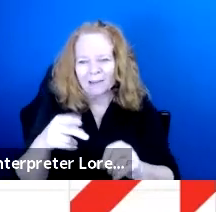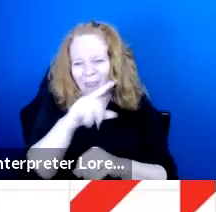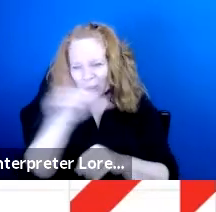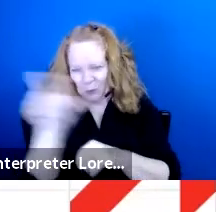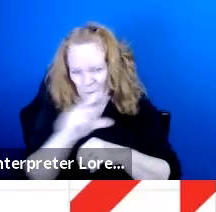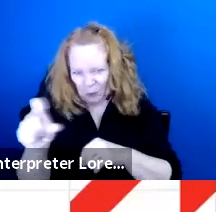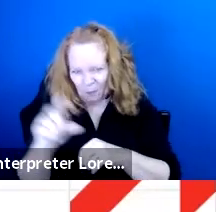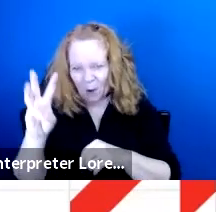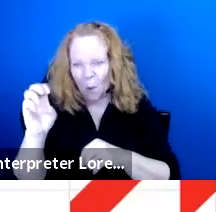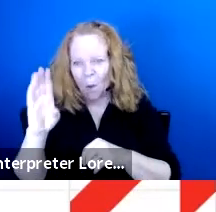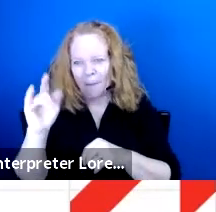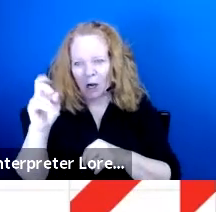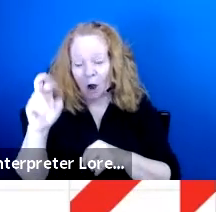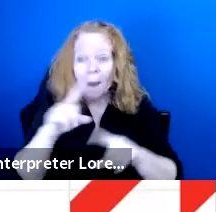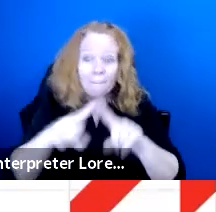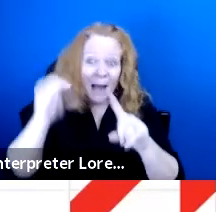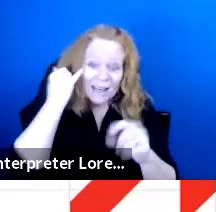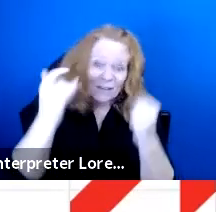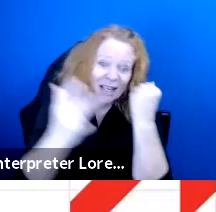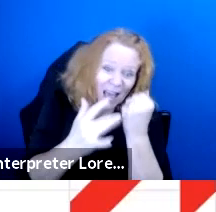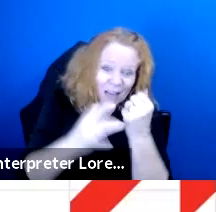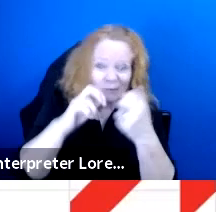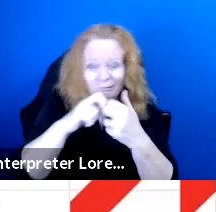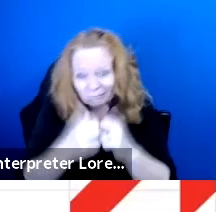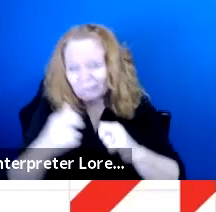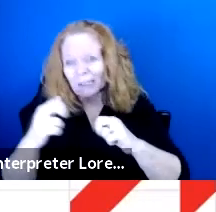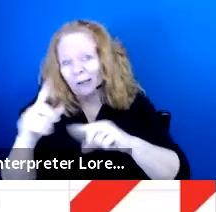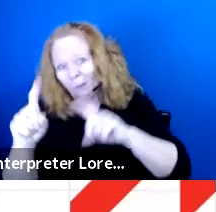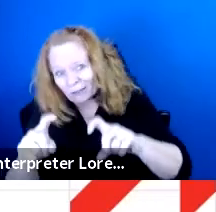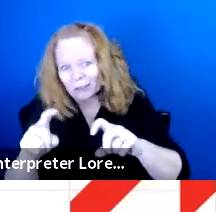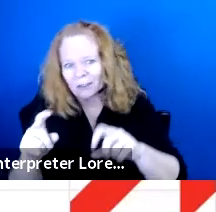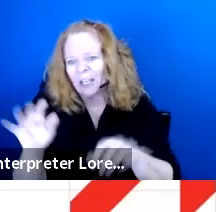technical questions or difficulties throughout the presentation use the chat box and we'll be